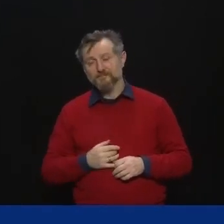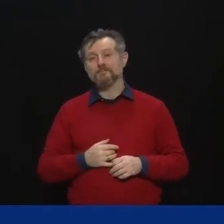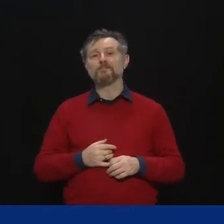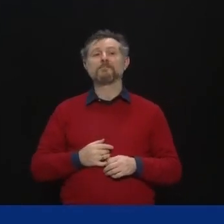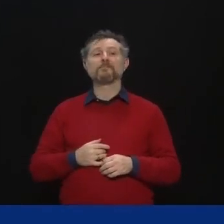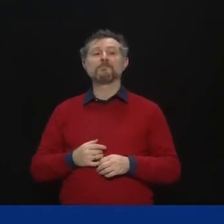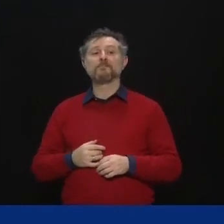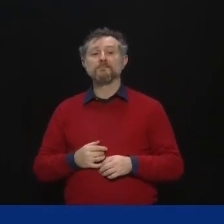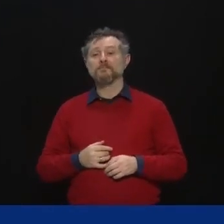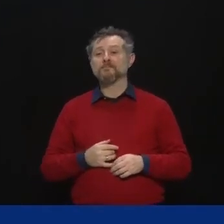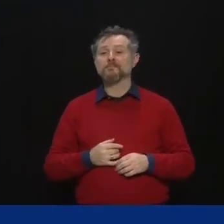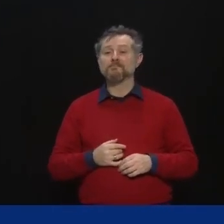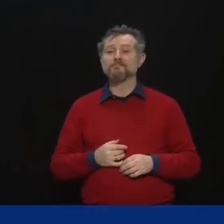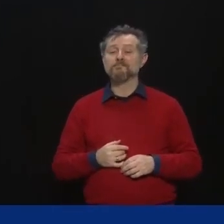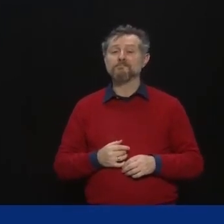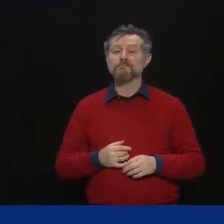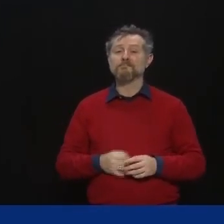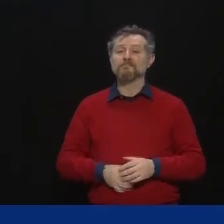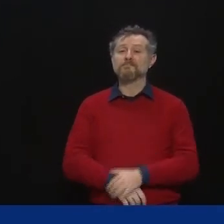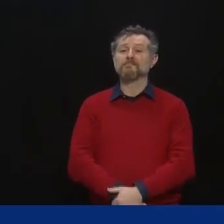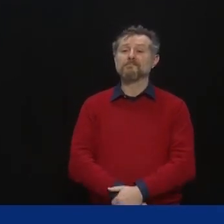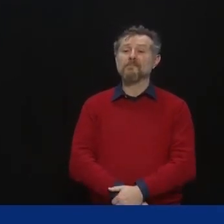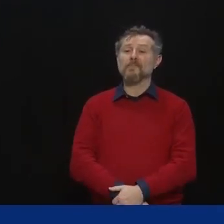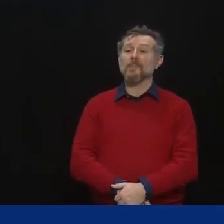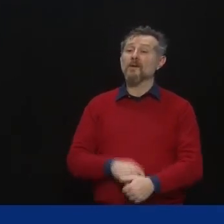ARE WE STILL ON TRACK?